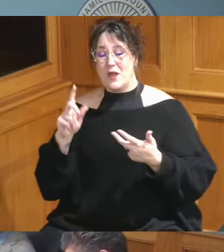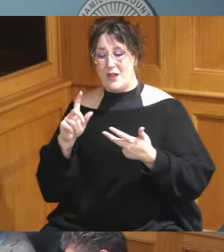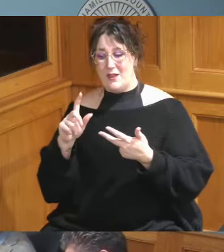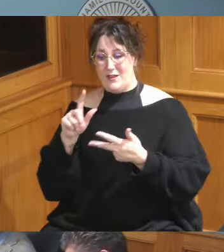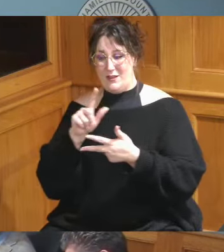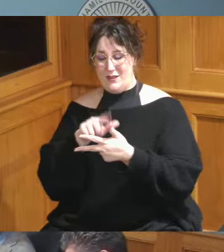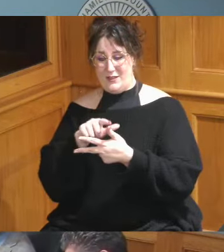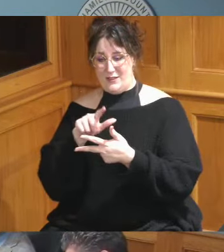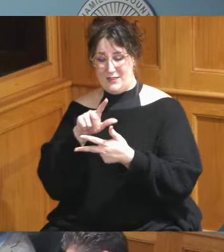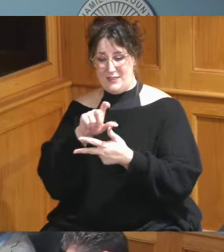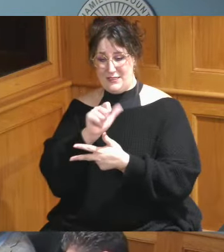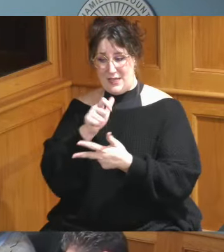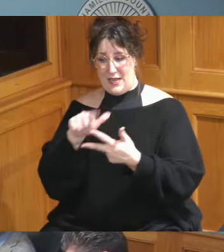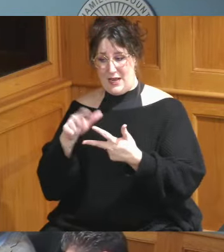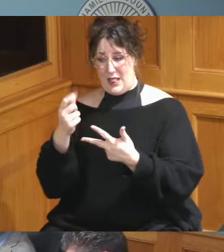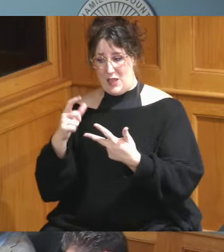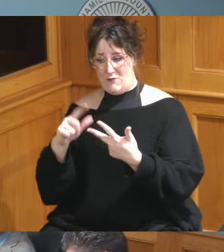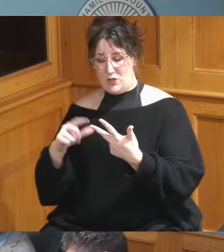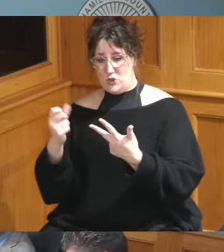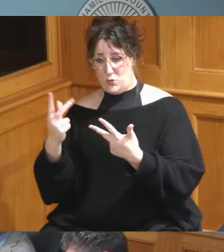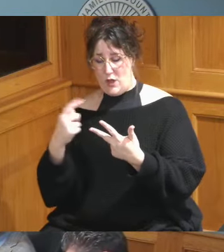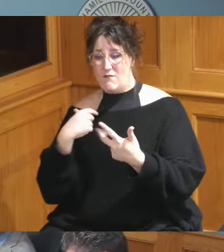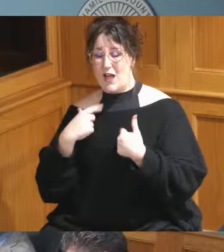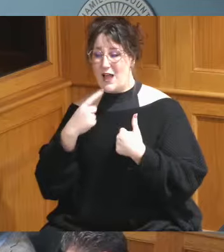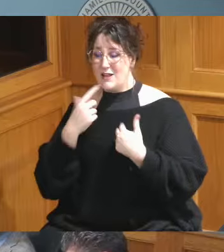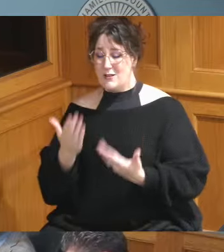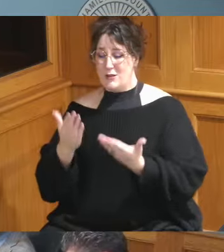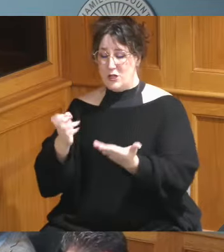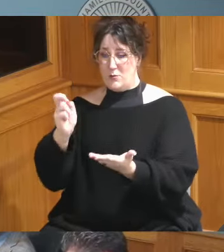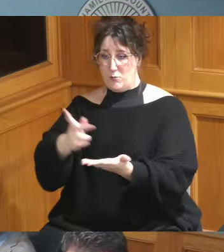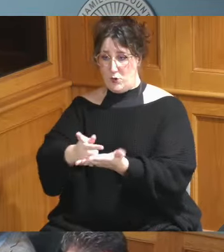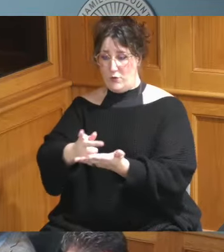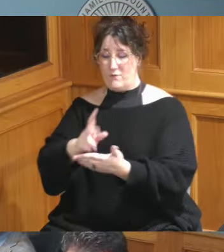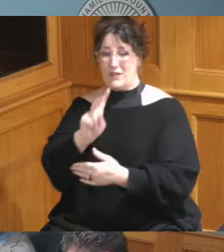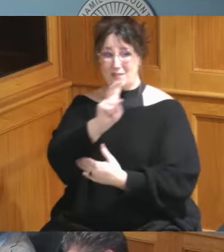items then. I'm going to move that we approve of items 10, 11, and 12. Second. Commissioner